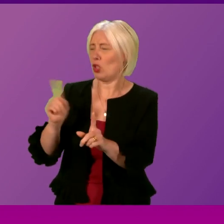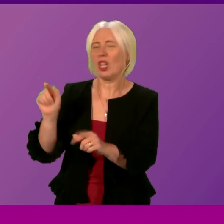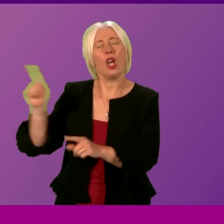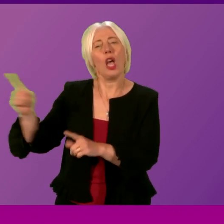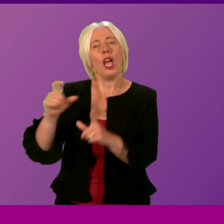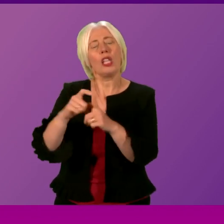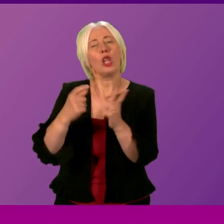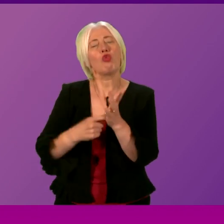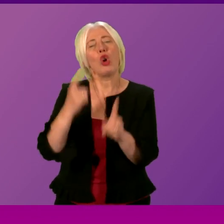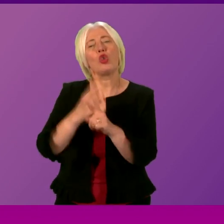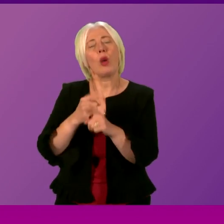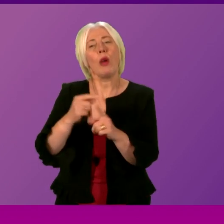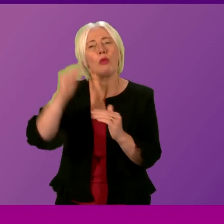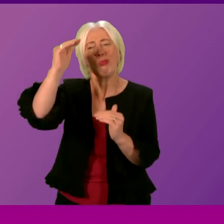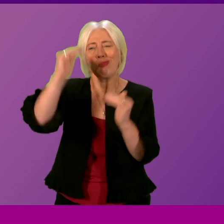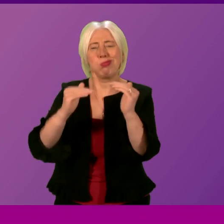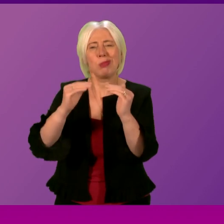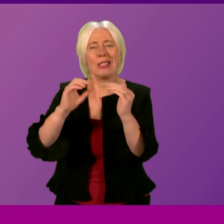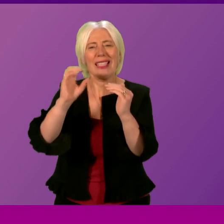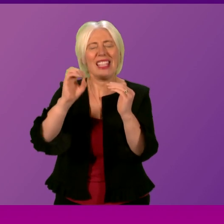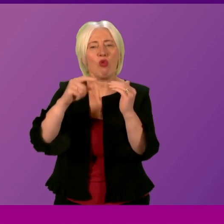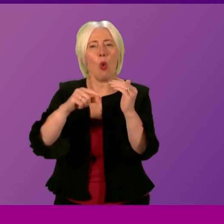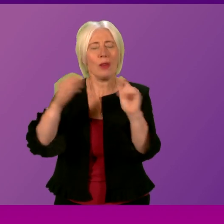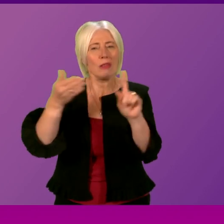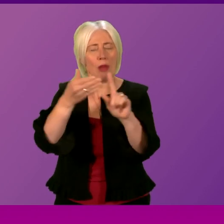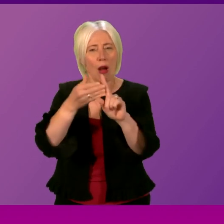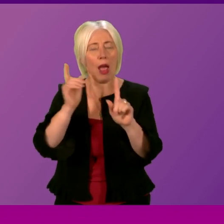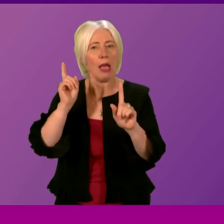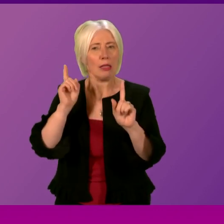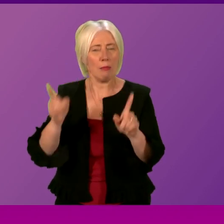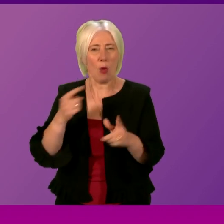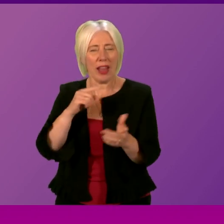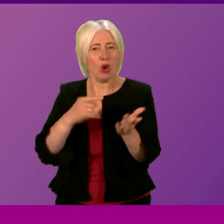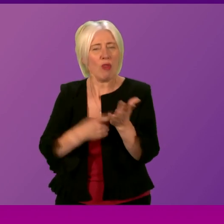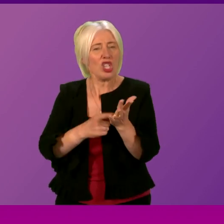targets. The changes and announcements that have been made by Rishi Sunak make it harder